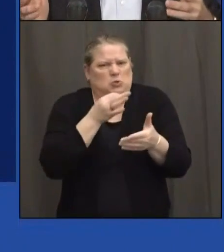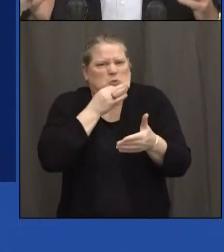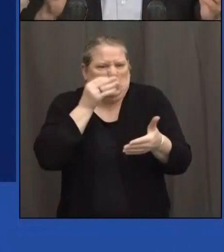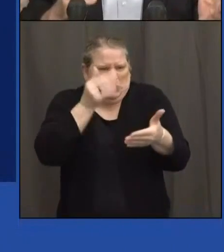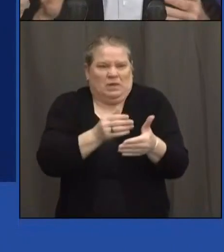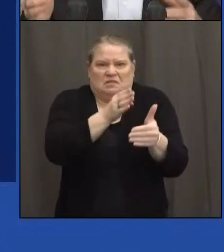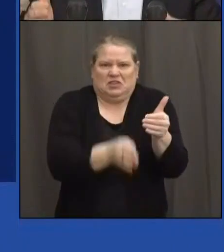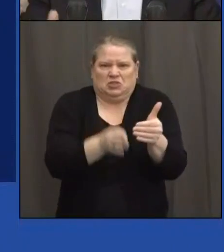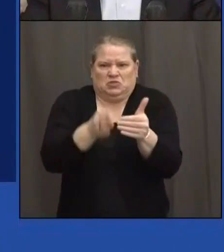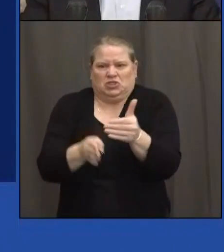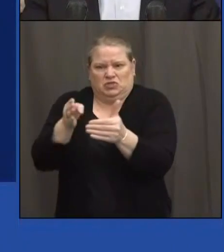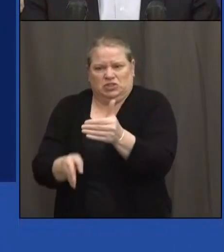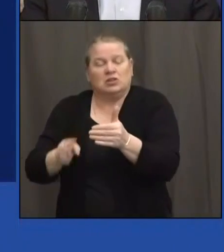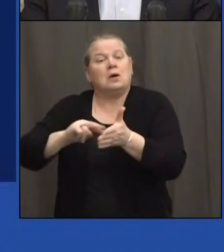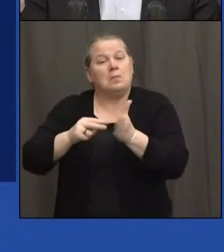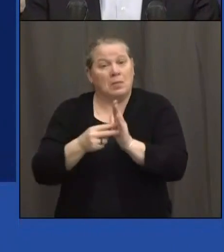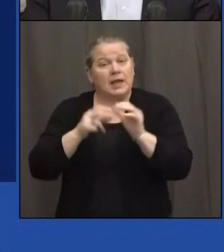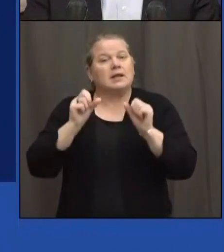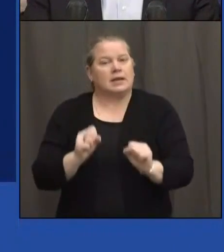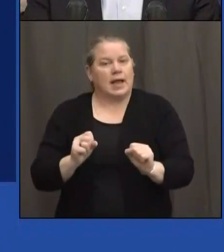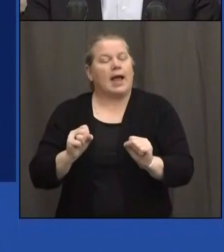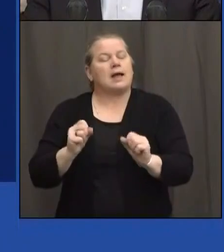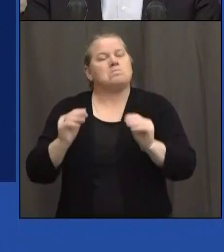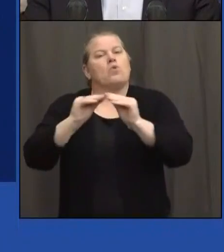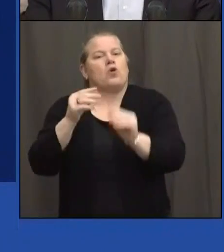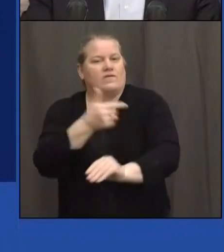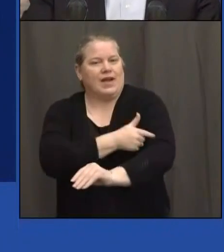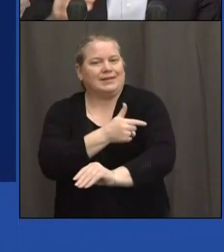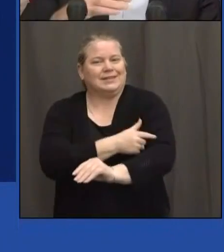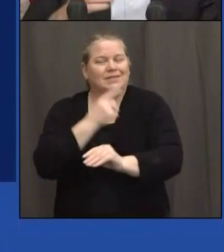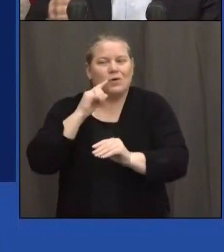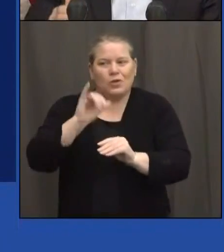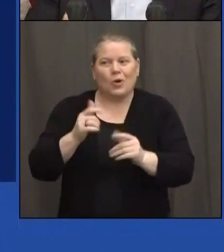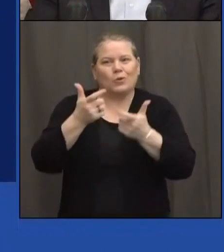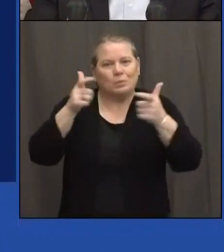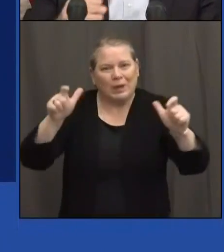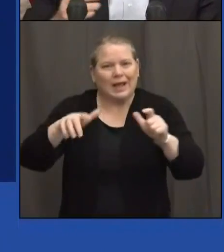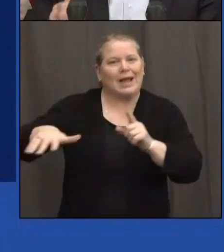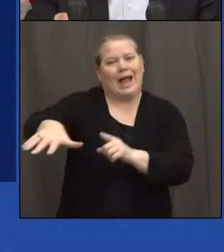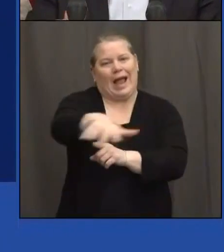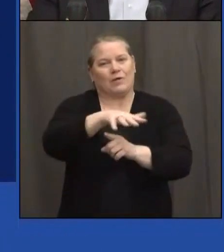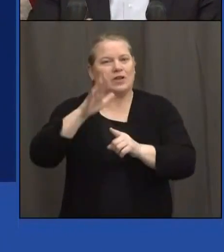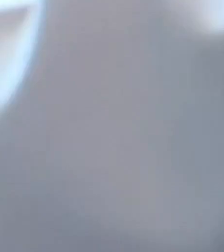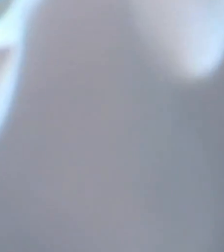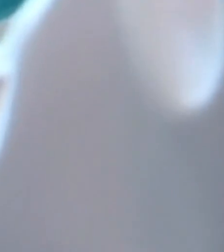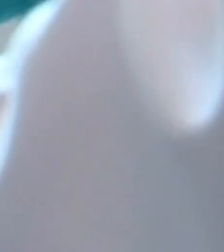ACCESS TO VACCINES AS WELL AS ACCESS TO VACCINES AS WELL AS WE ACCESS TO VACCINES AS WELL AS WE BEGIN ACCESS TO VACCINES AS WELL AS WE BEGIN TO ACCESS TO VACCINES AS WELL AS WE BEGIN TO FINISH ACCESS TO VACCINES AS WELL AS WE BEGIN TO FINISH UP ACCESS TO VACCINES AS WELL AS WE BEGIN TO FINISH UP OUR WE BEGIN TO FINISH UP OUR WE BEGIN TO FINISH UP OUR NURSING WE BEGIN TO FINISH UP OUR NURSING HOMES WE BEGIN TO FINISH UP OUR NURSING HOMES OBVIOUSLY WE BEGIN TO FINISH UP OUR NURSING HOMES OBVIOUSLY IN WE BEGIN TO FINISH UP OUR NURSING HOMES OBVIOUSLY IN OUR NURSING HOMES OBVIOUSLY IN OUR NURSING HOMES OBVIOUSLY IN OUR HOSPITALS NURSING HOMES OBVIOUSLY IN OUR HOSPITALS WE'RE NURSING HOMES OBVIOUSLY IN OUR HOSPITALS WE'RE GOING NURSING HOMES OBVIOUSLY IN OUR HOSPITALS WE'RE GOING TO NURSING HOMES OBVIOUSLY IN OUR HOSPITALS WE'RE GOING TO MAKE HOSPITALS WE'RE GOING TO MAKE HOSPITALS WE'RE GOING TO MAKE THE HOSPITALS WE'RE GOING TO MAKE THE VACCINE